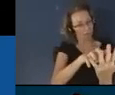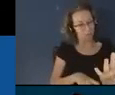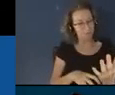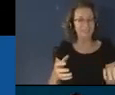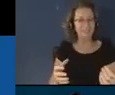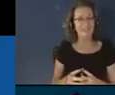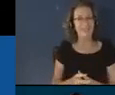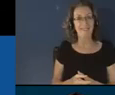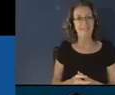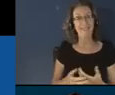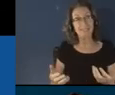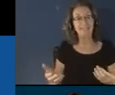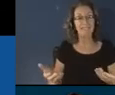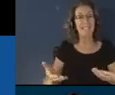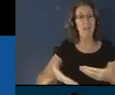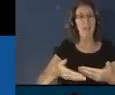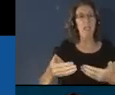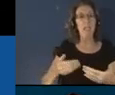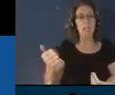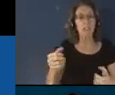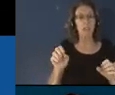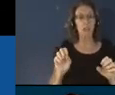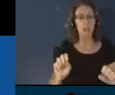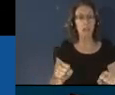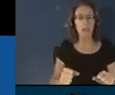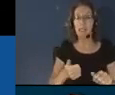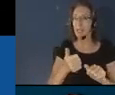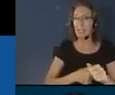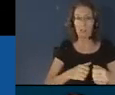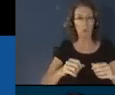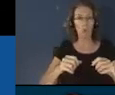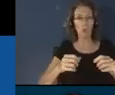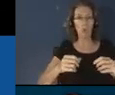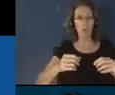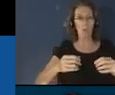it's probably the easiest one to do you just go through each slide write down notes,